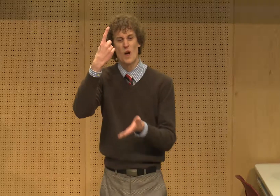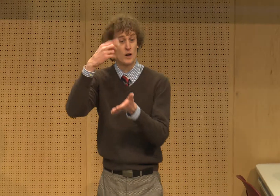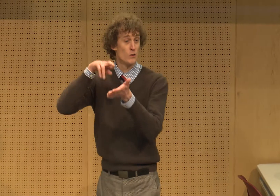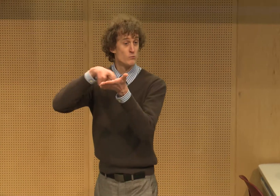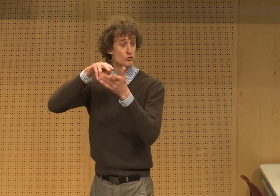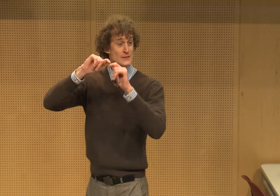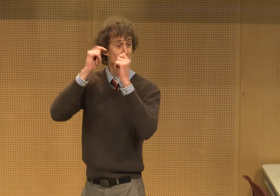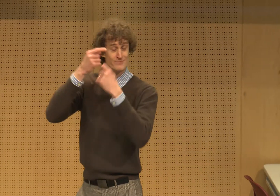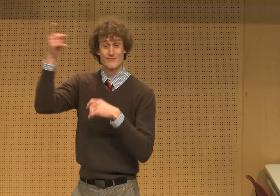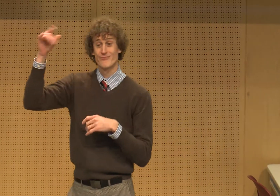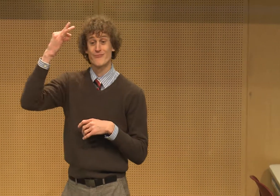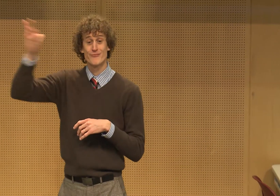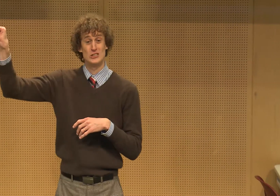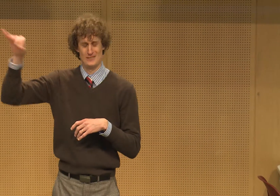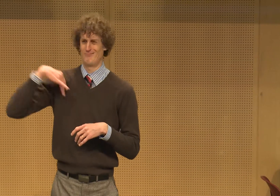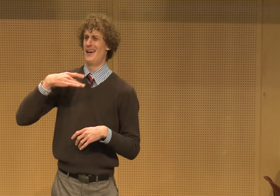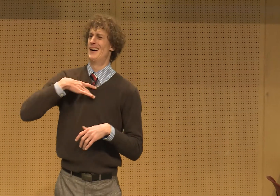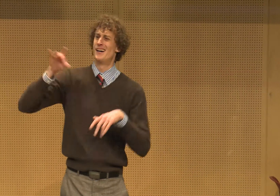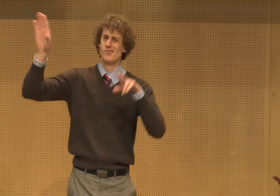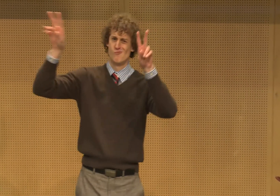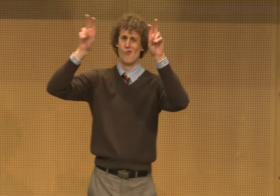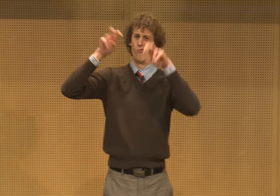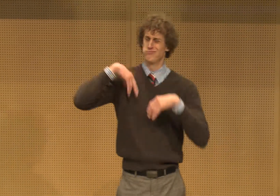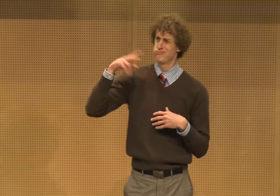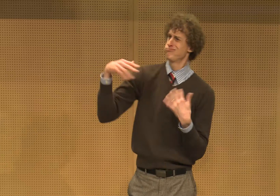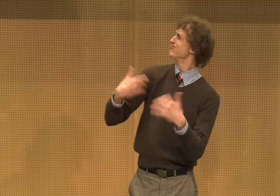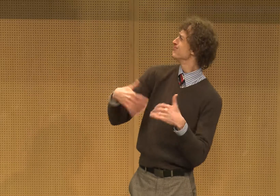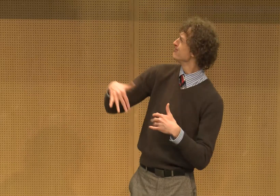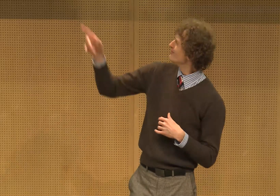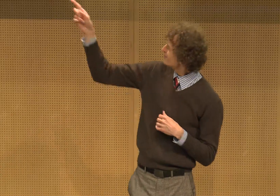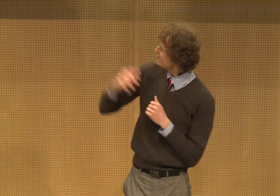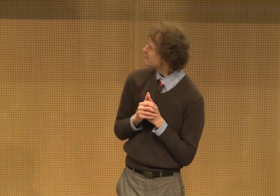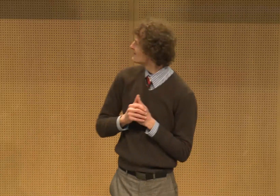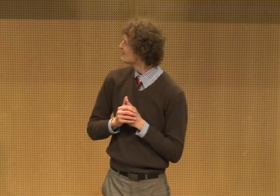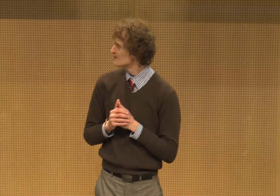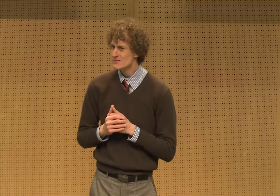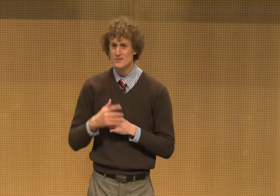There was one research team in France, and I like this quote that they said.